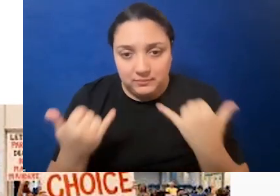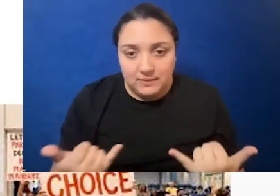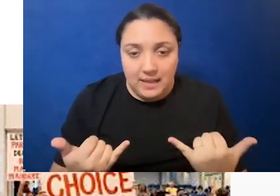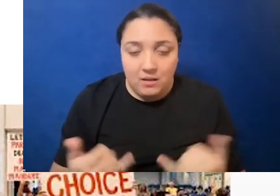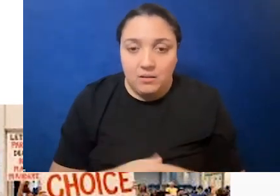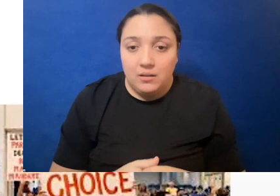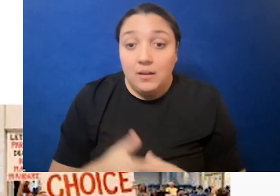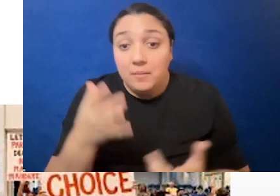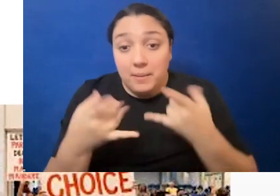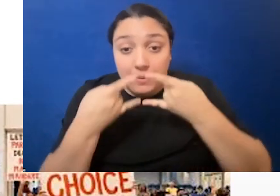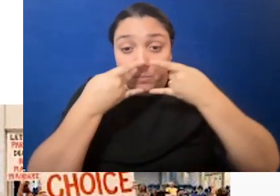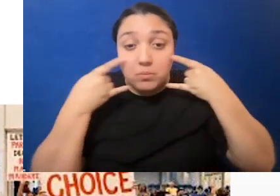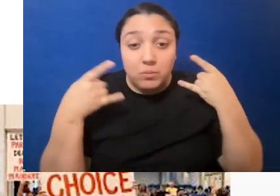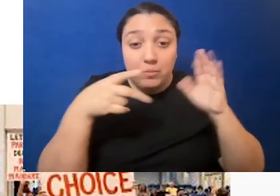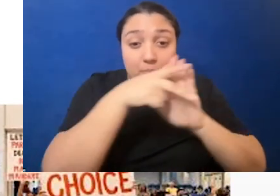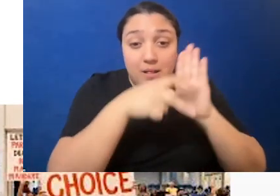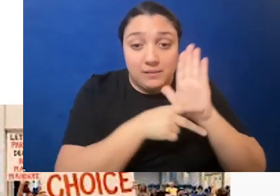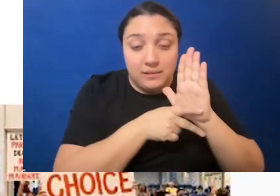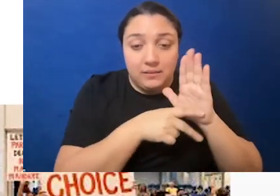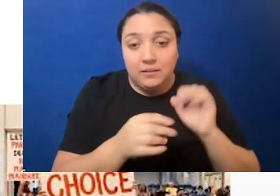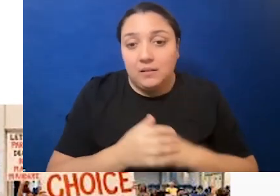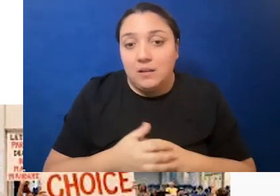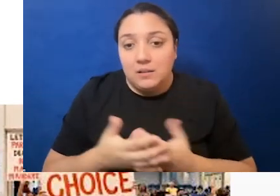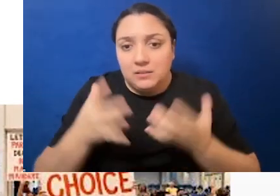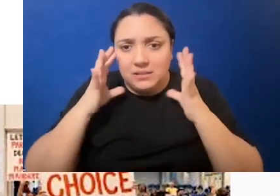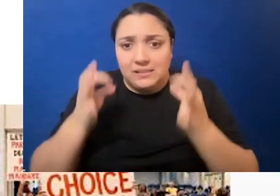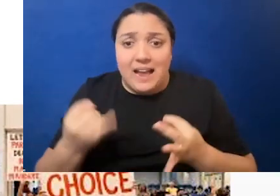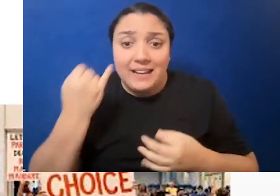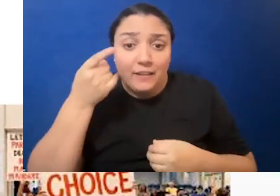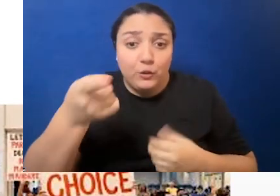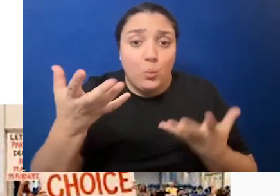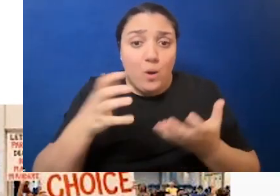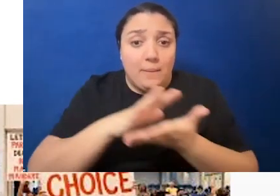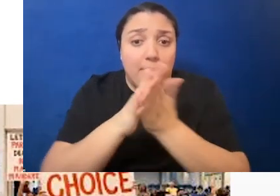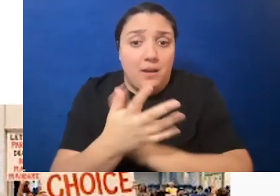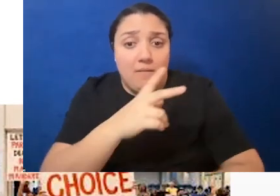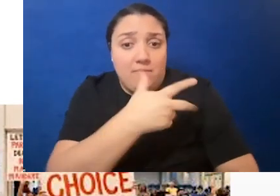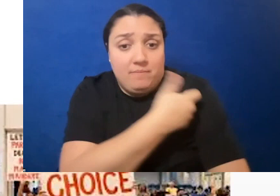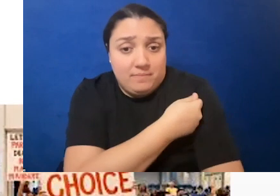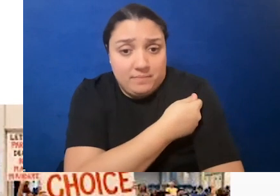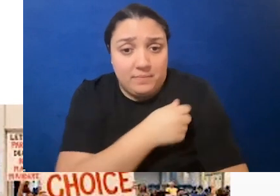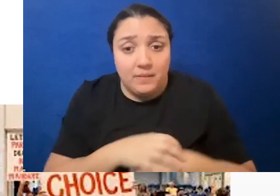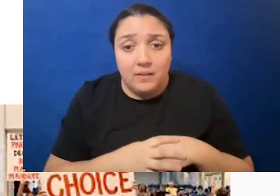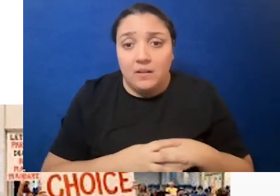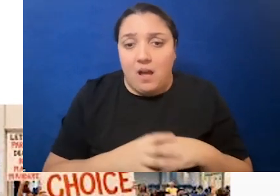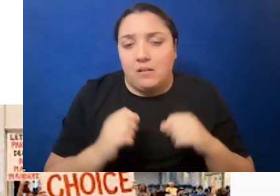THINGS HAVE CHANGED NOW. THERE IS MASKING PROTOCOLS, THERE'S DECIDING WHETHER OR NOT YOU WANT TO BE VACCINATED.